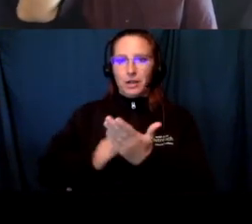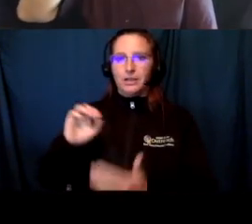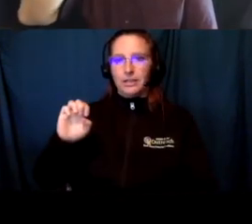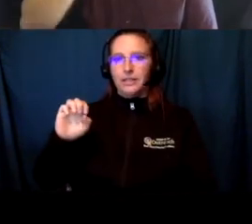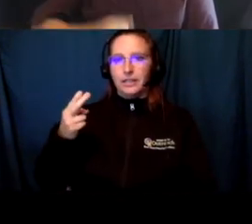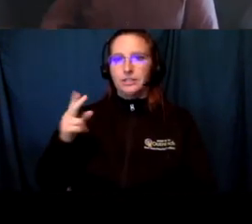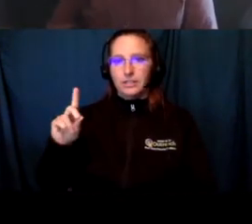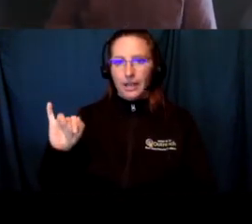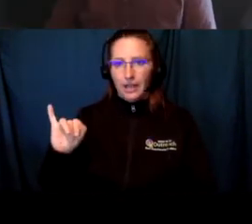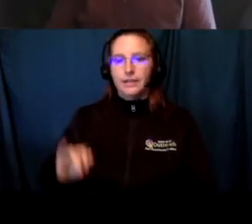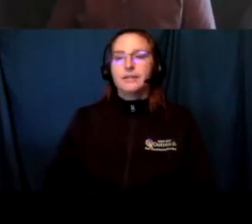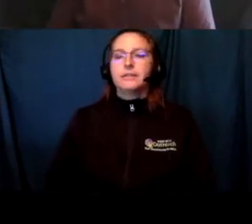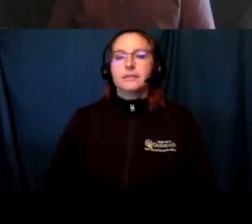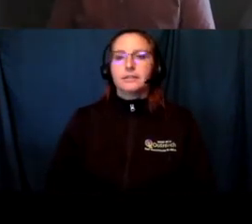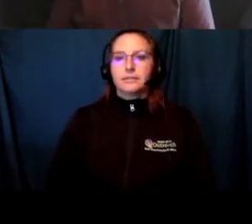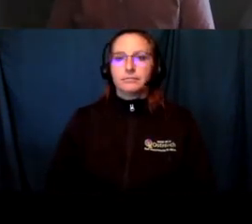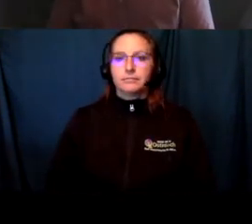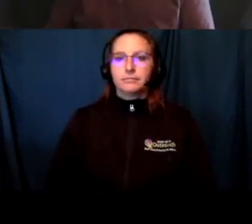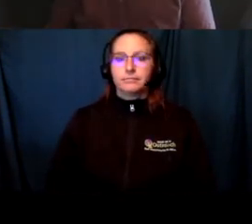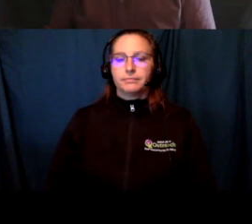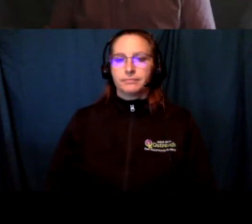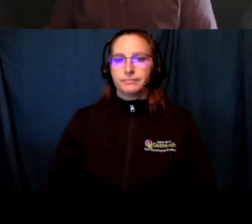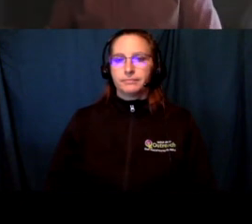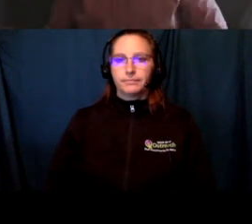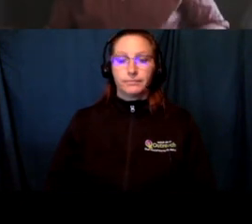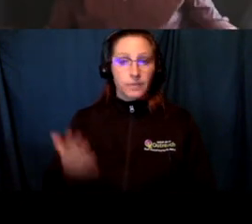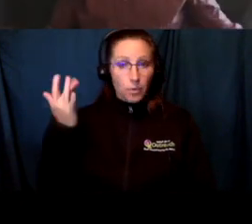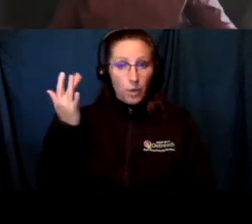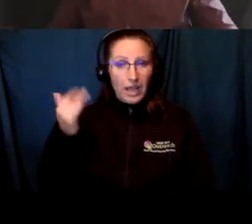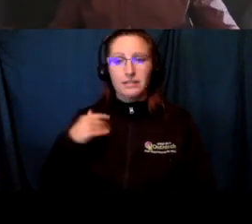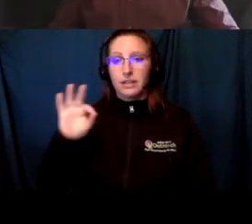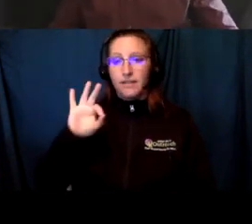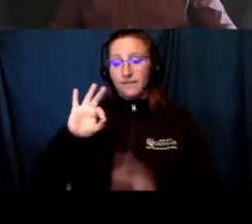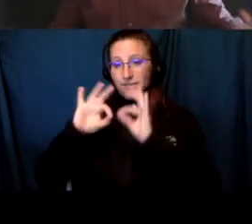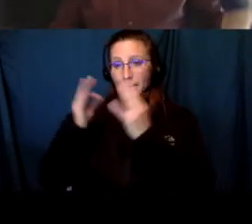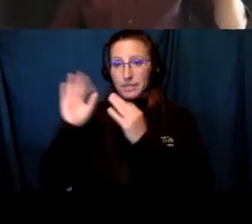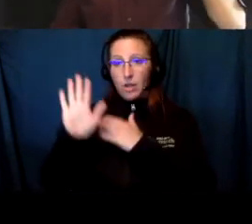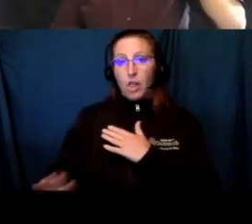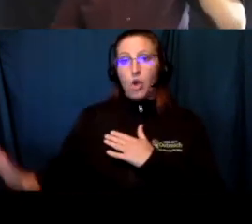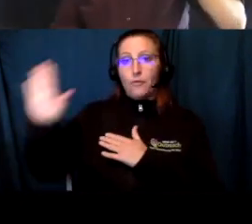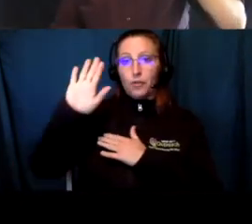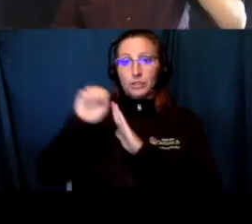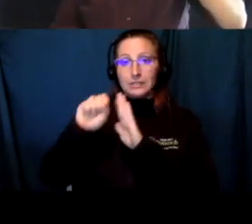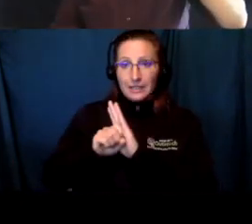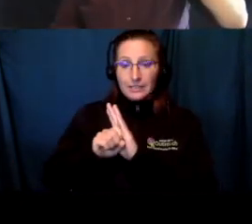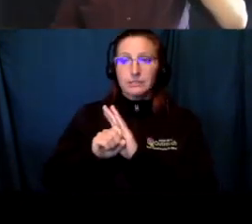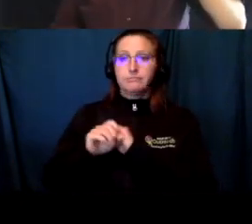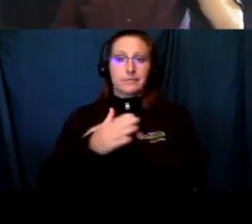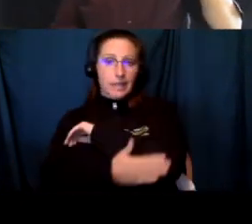so that families all over the state will have access to..and the counties will have access to